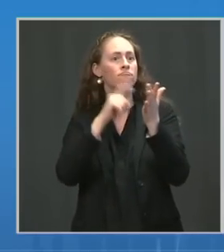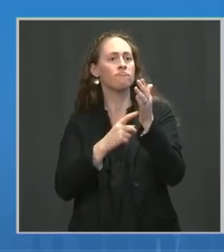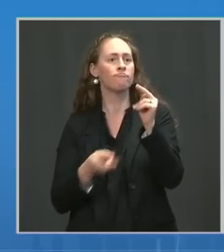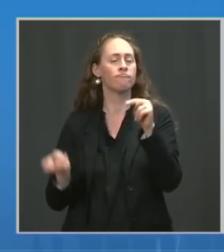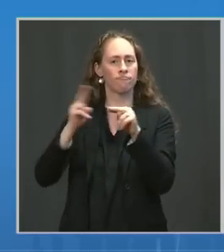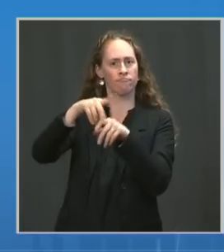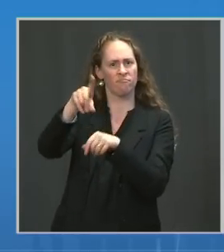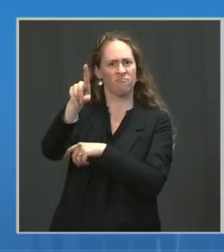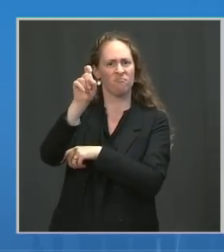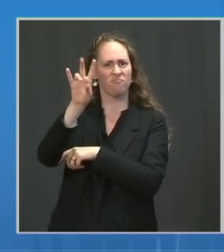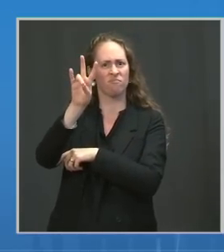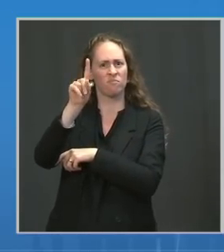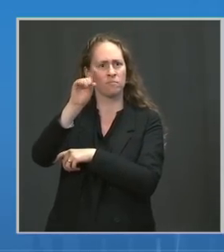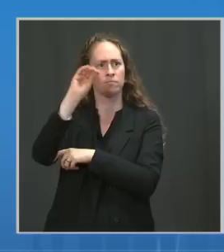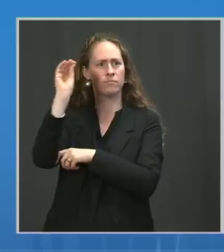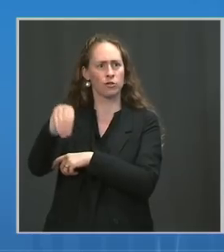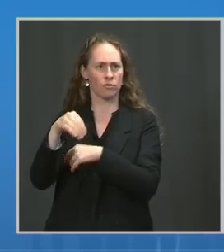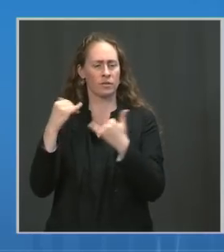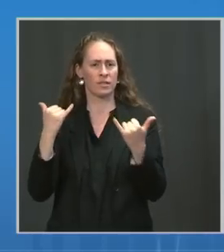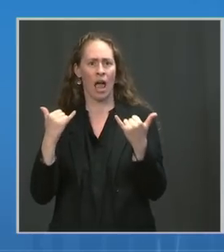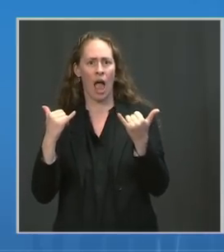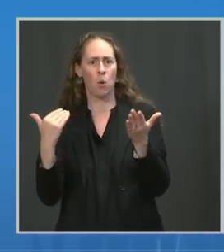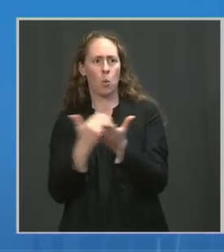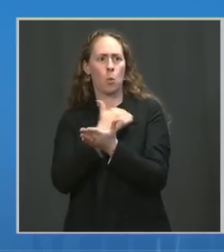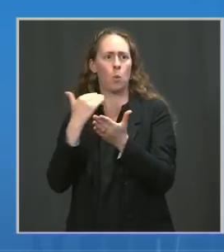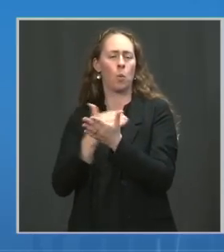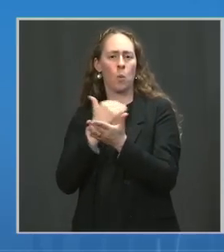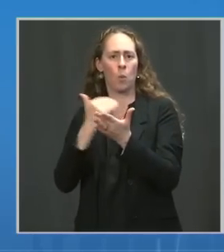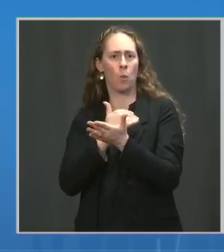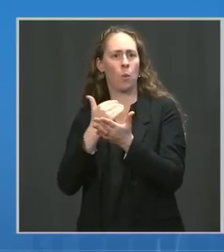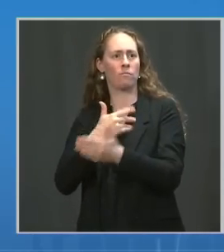in the number of people newly vaccinated each day over the past three weeks.